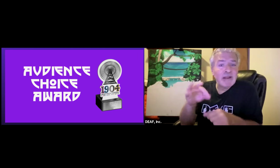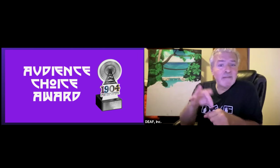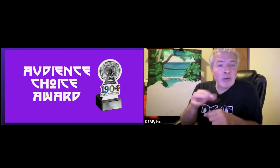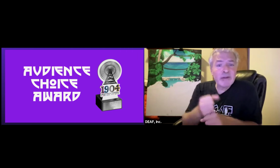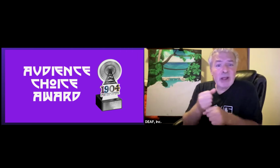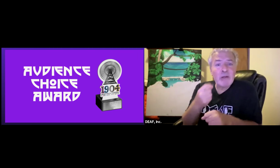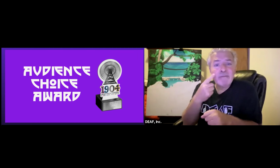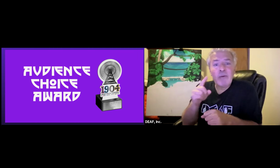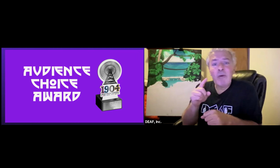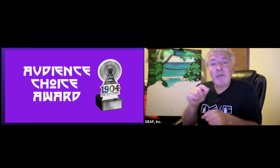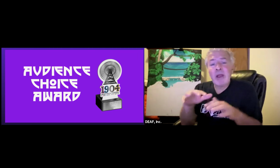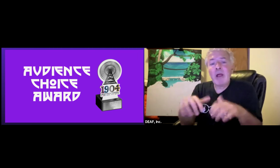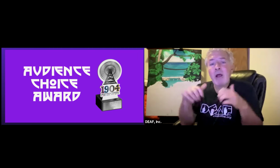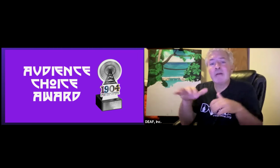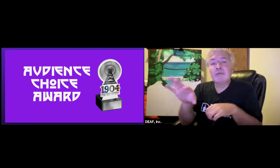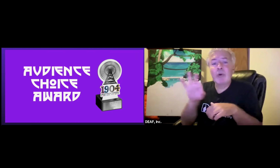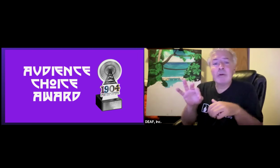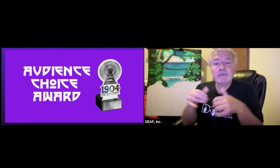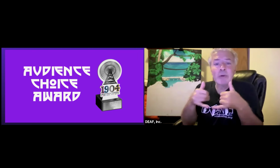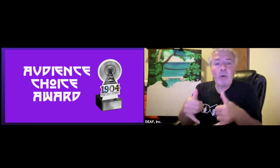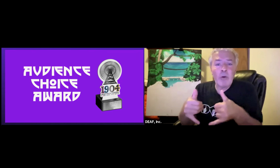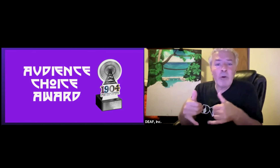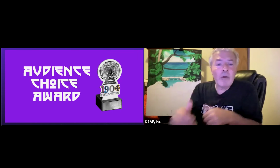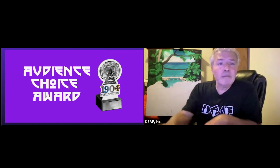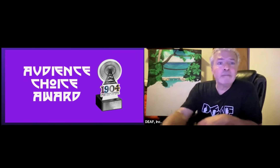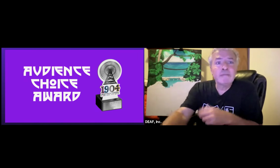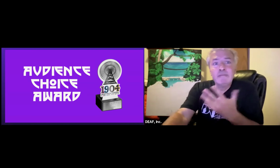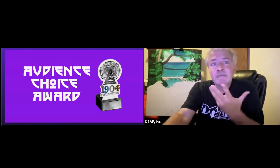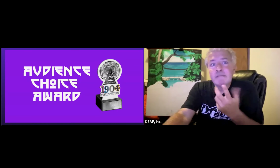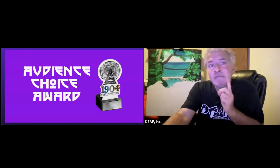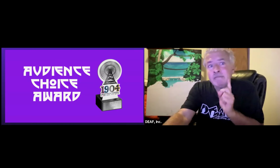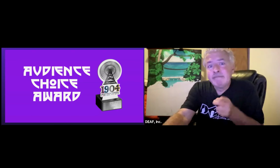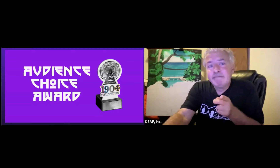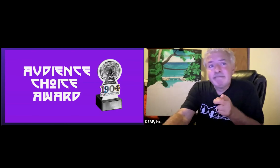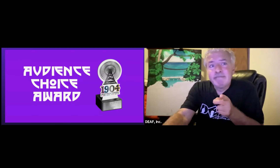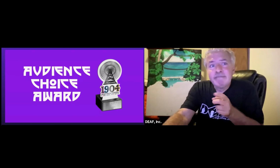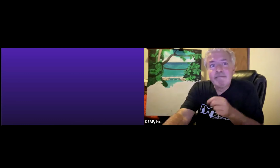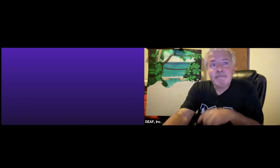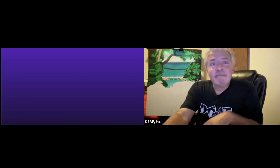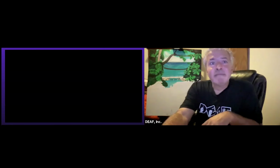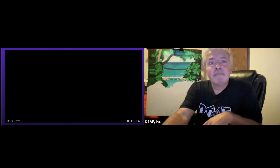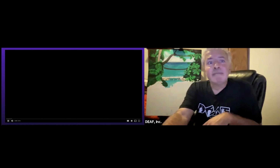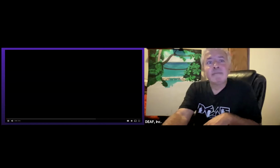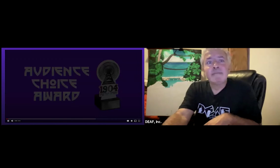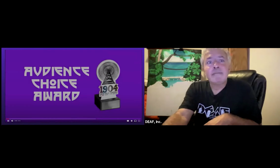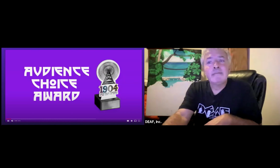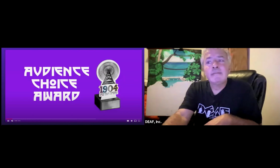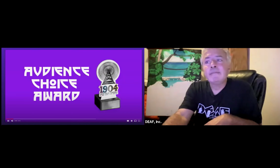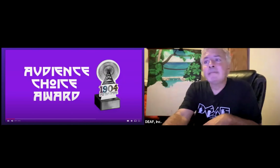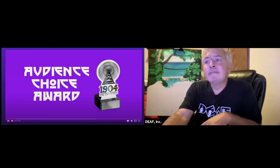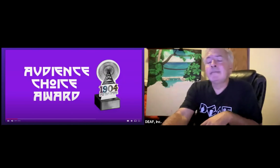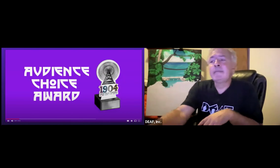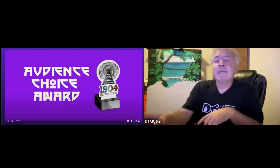We had to pick the top three votes for the audience choice awards are as follows: